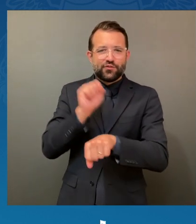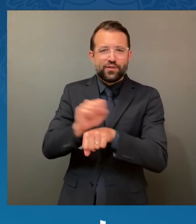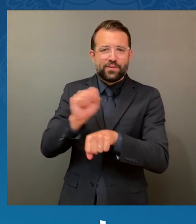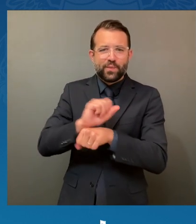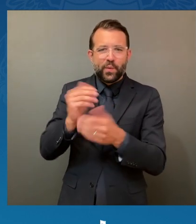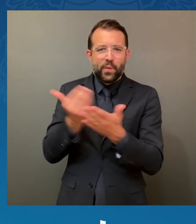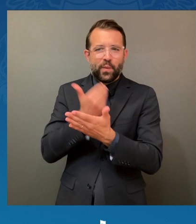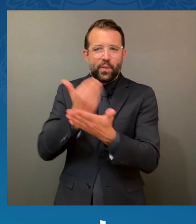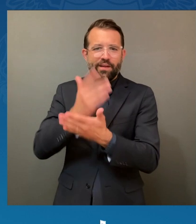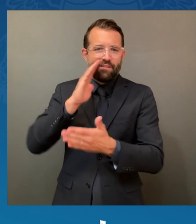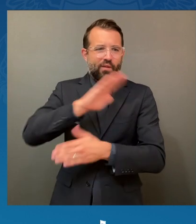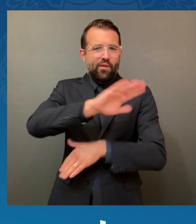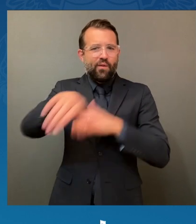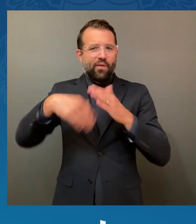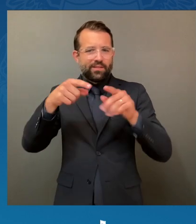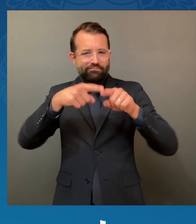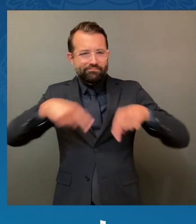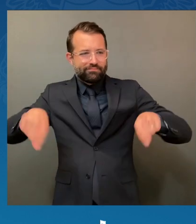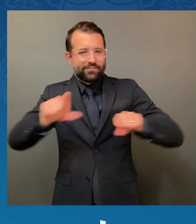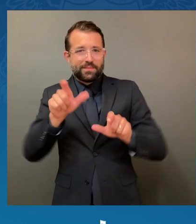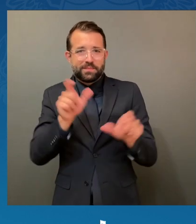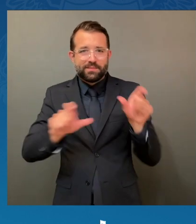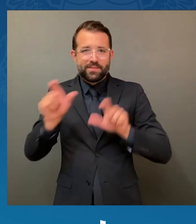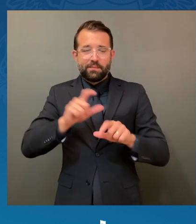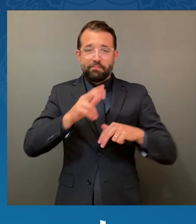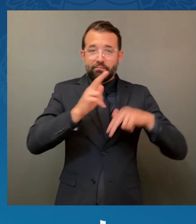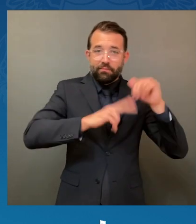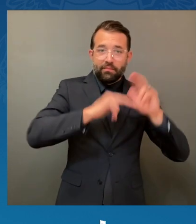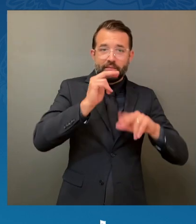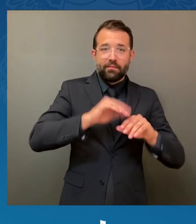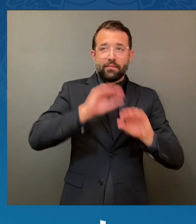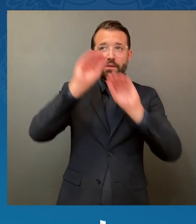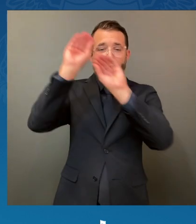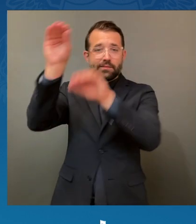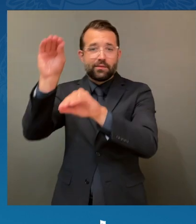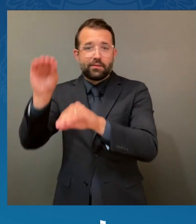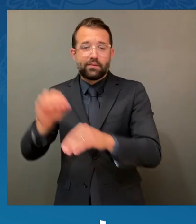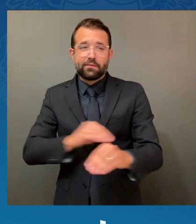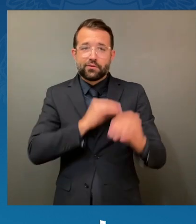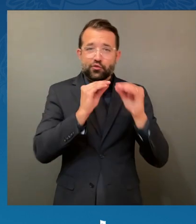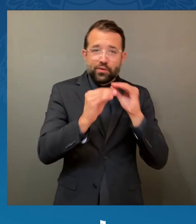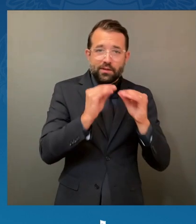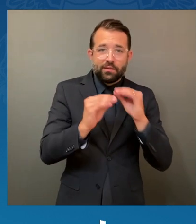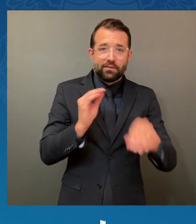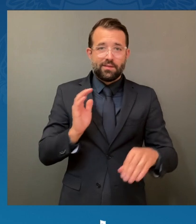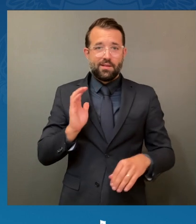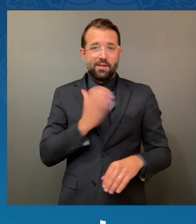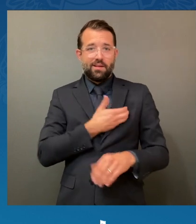and repair our clean energy infrastructure. And to take advantage of this surge